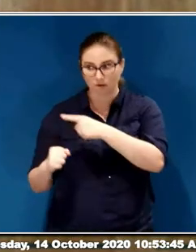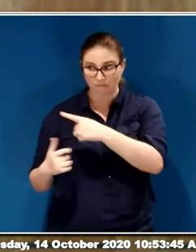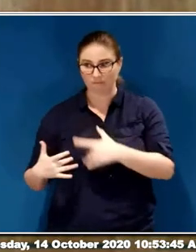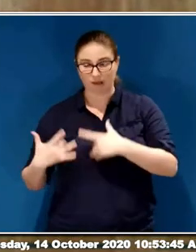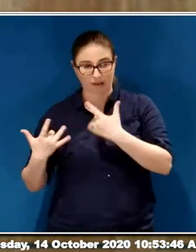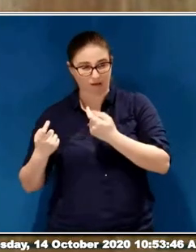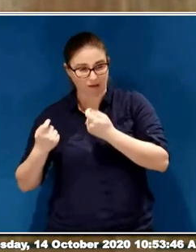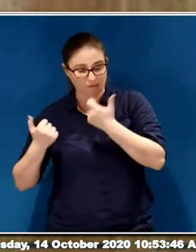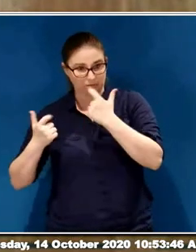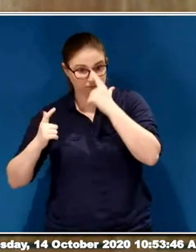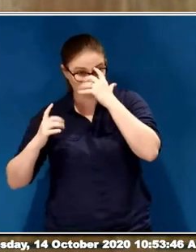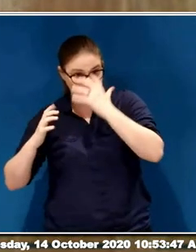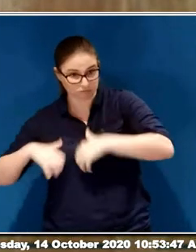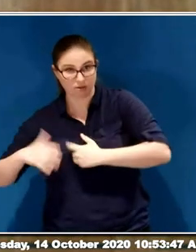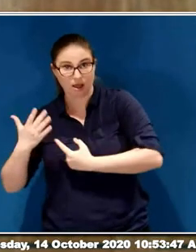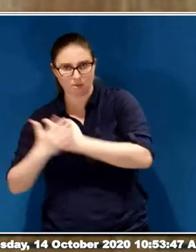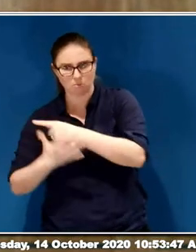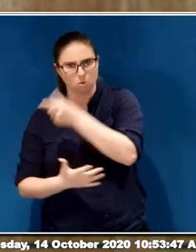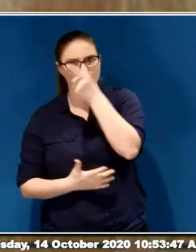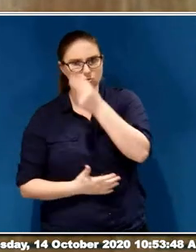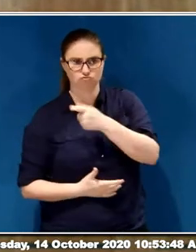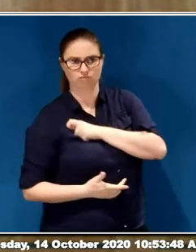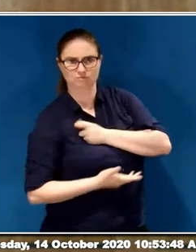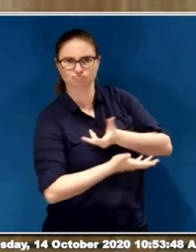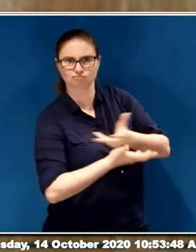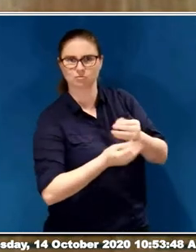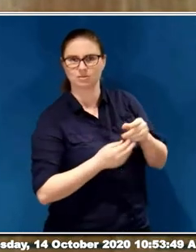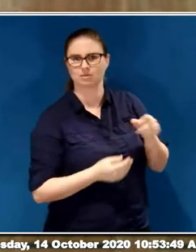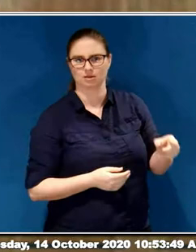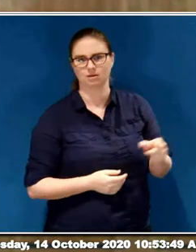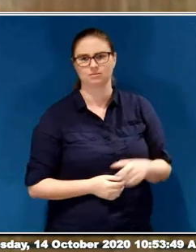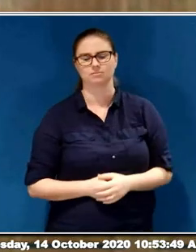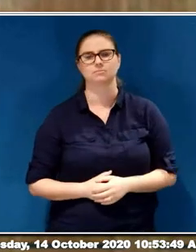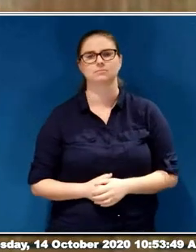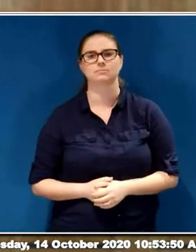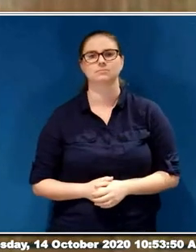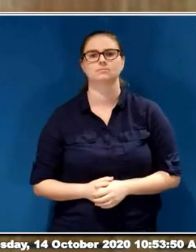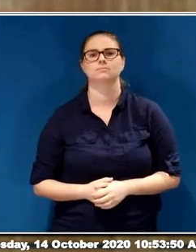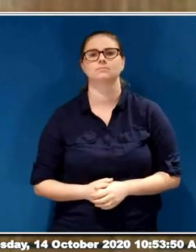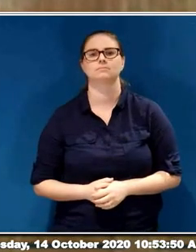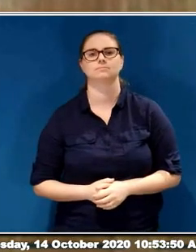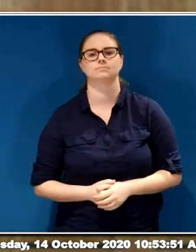Now, the beeping occurs at the time when he names School One.